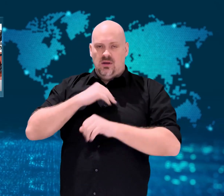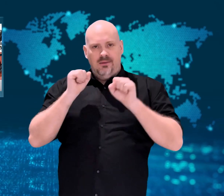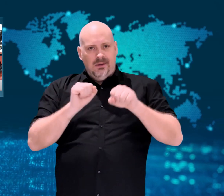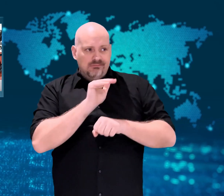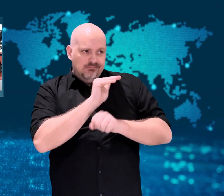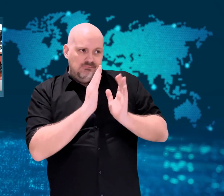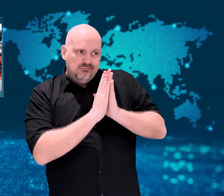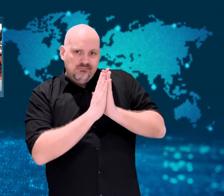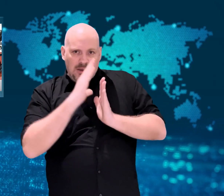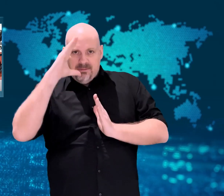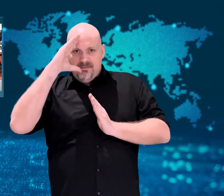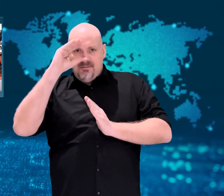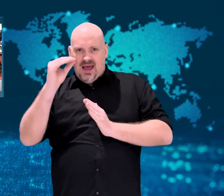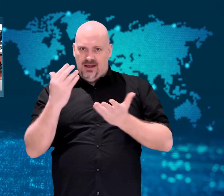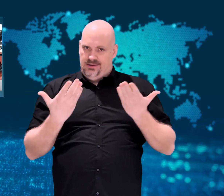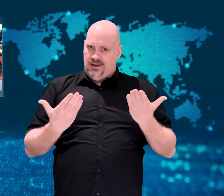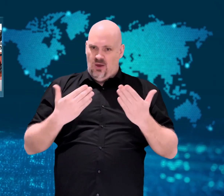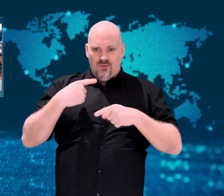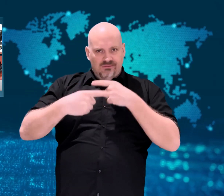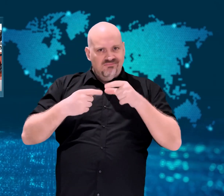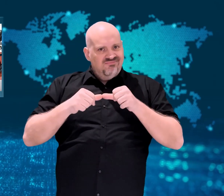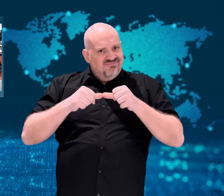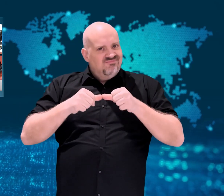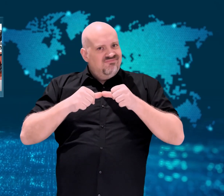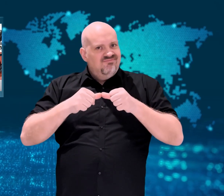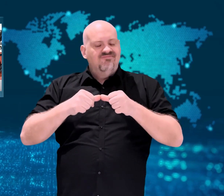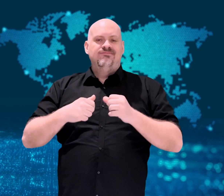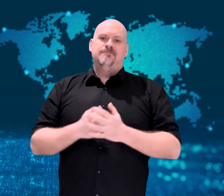or get healthcare.